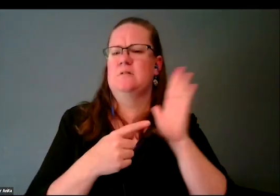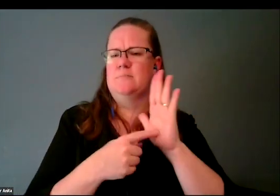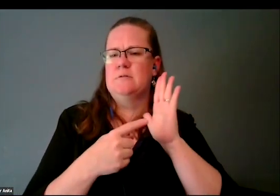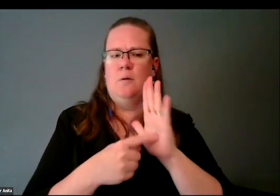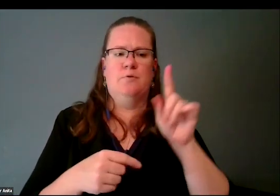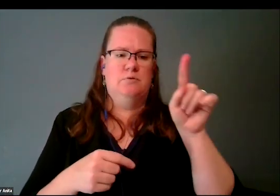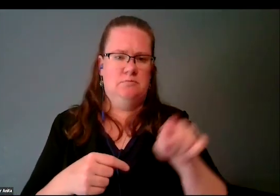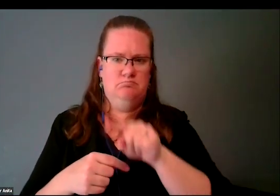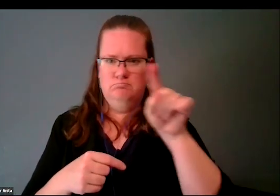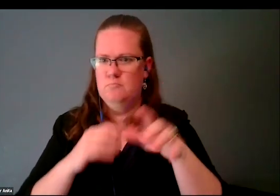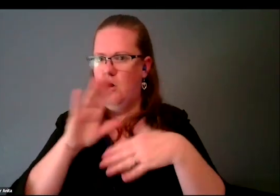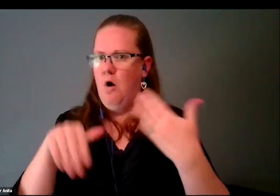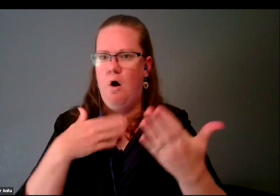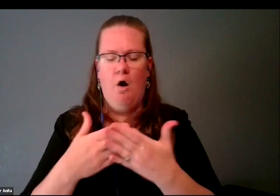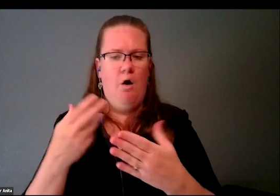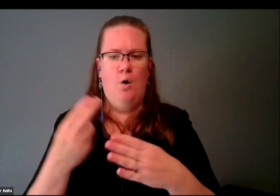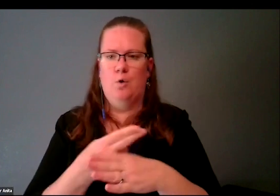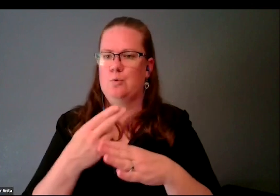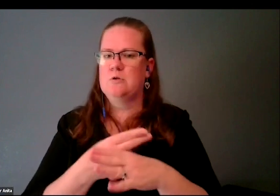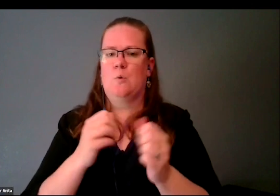with basically lithophanes.